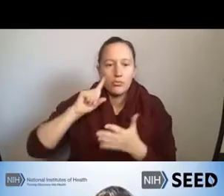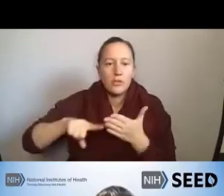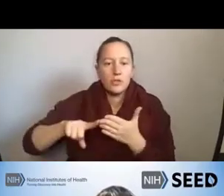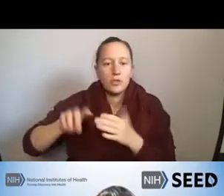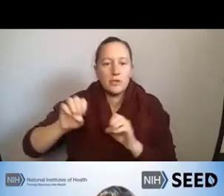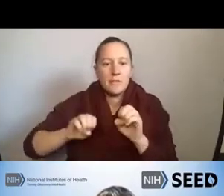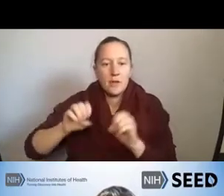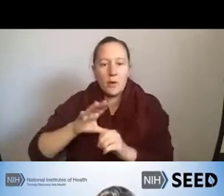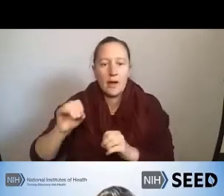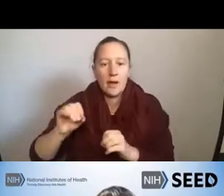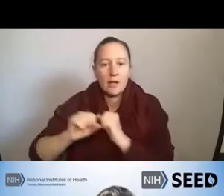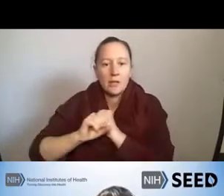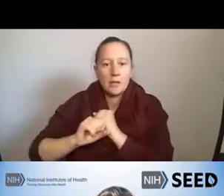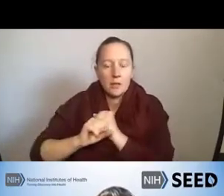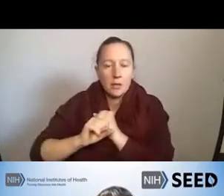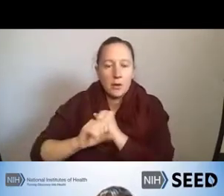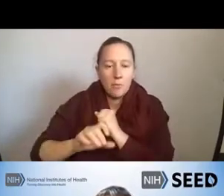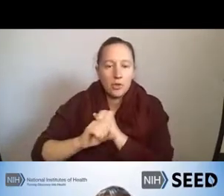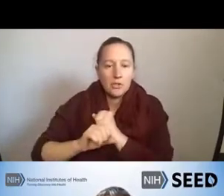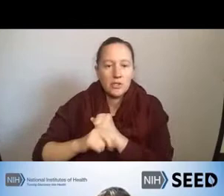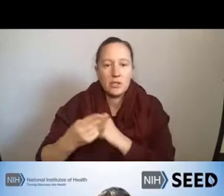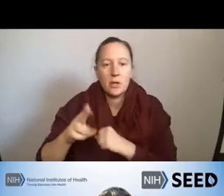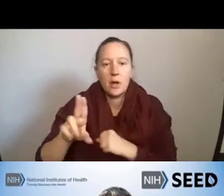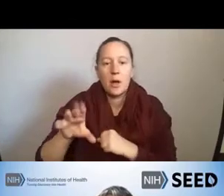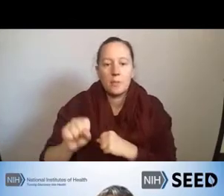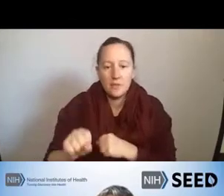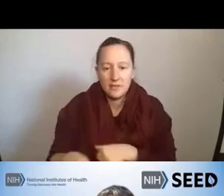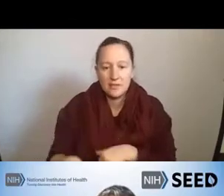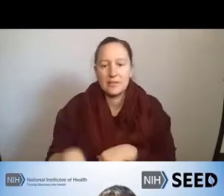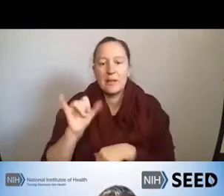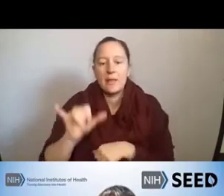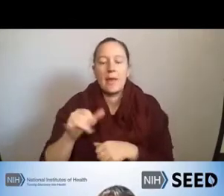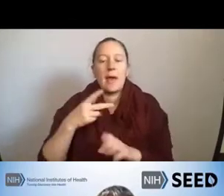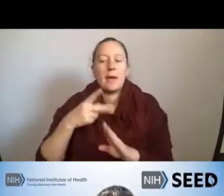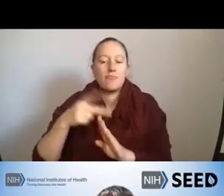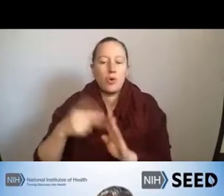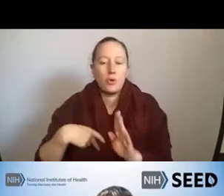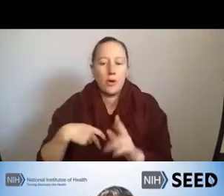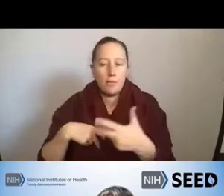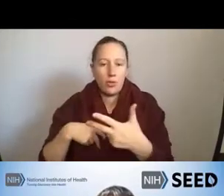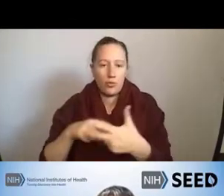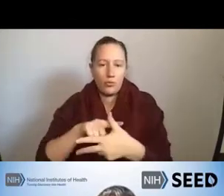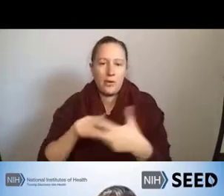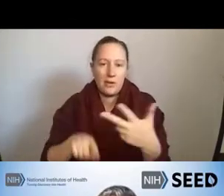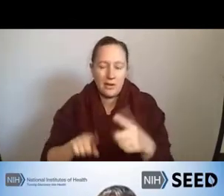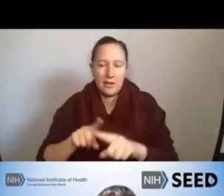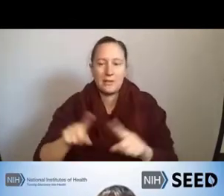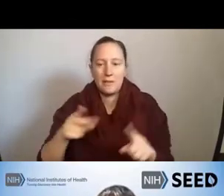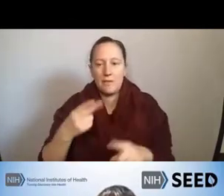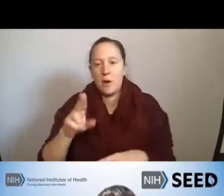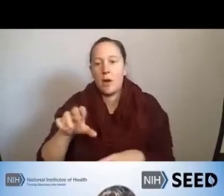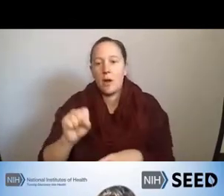that was started in 2015, had three different hubs that covered six universities in three states.